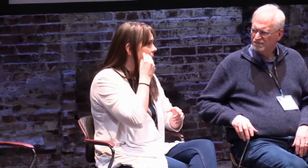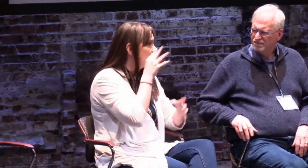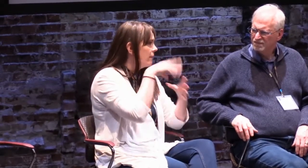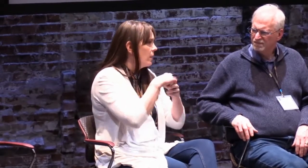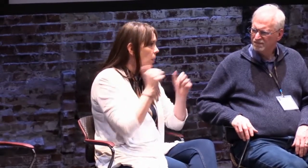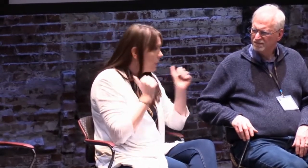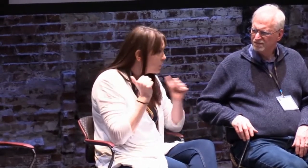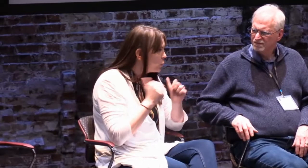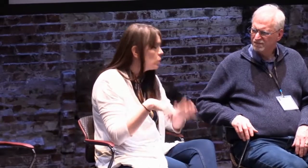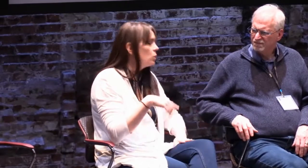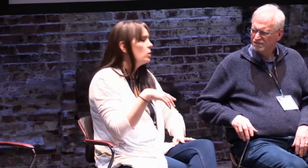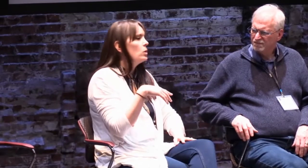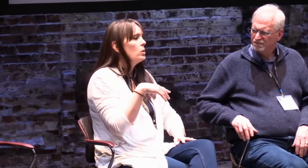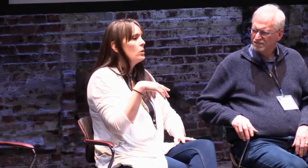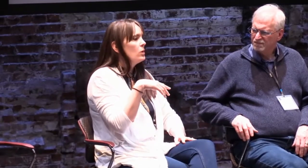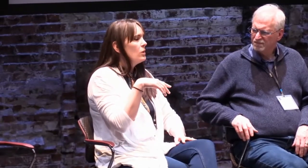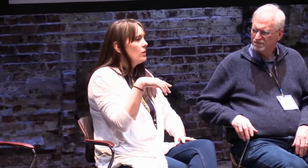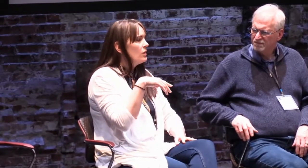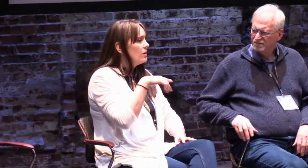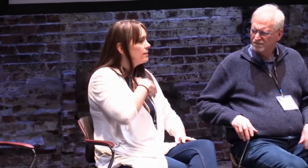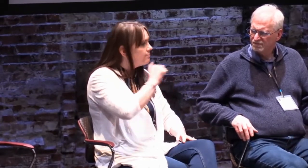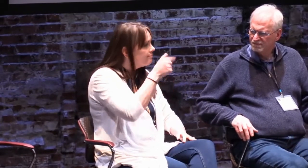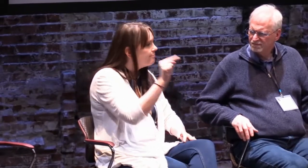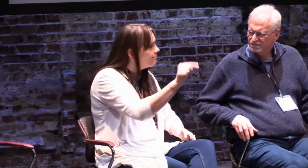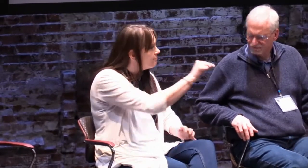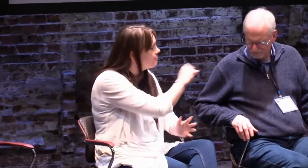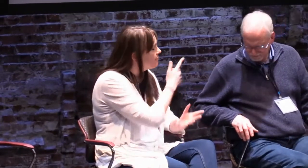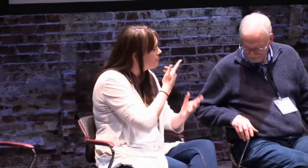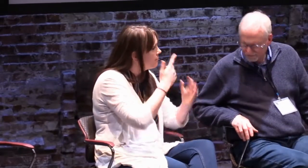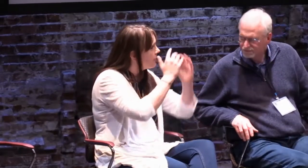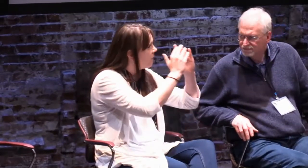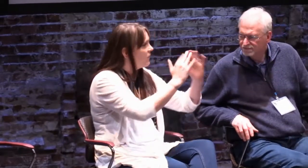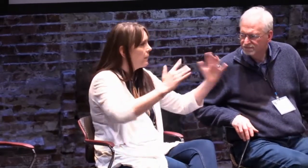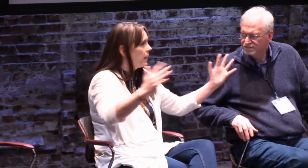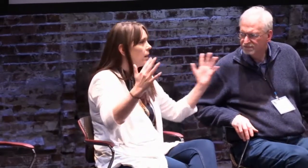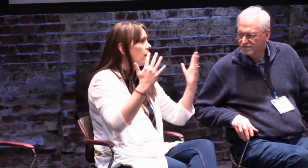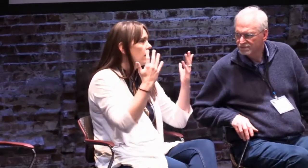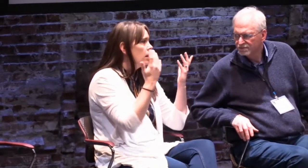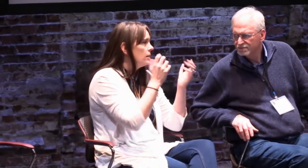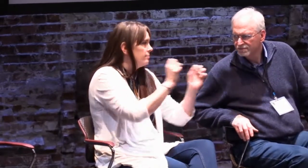a speech therapist who got bitten by the bug, so to speak, by theater.